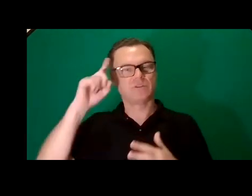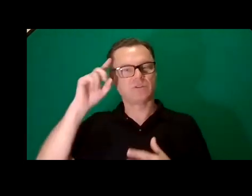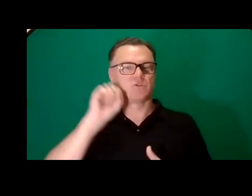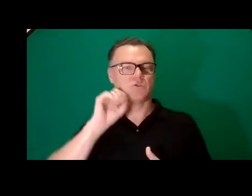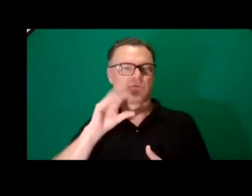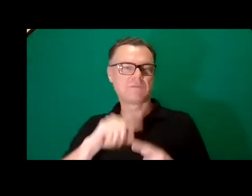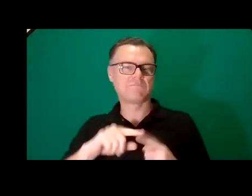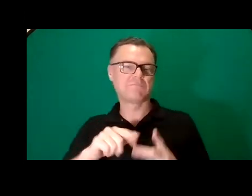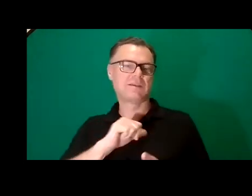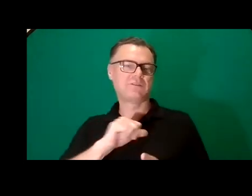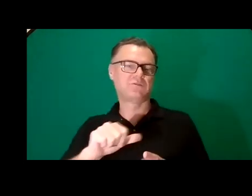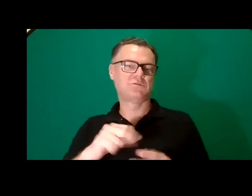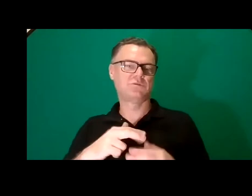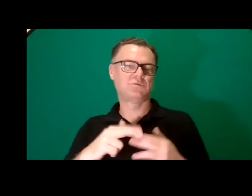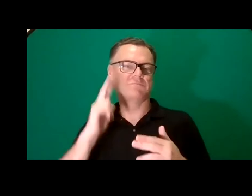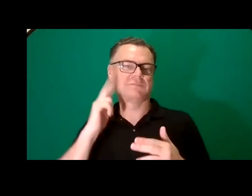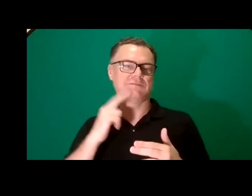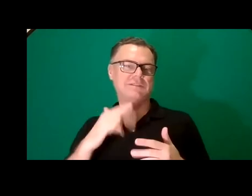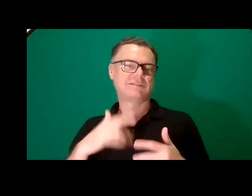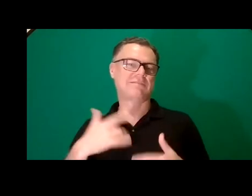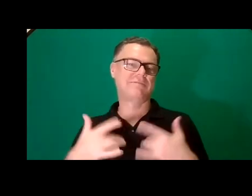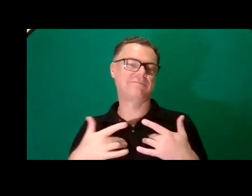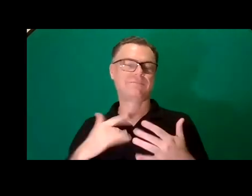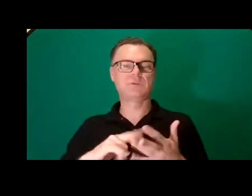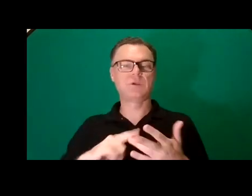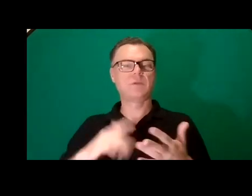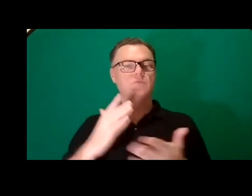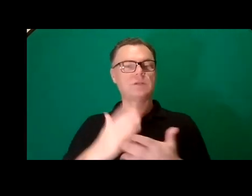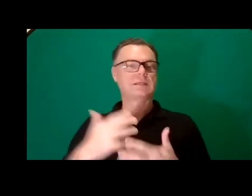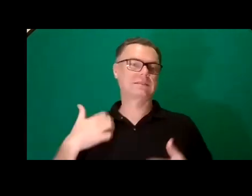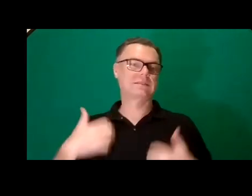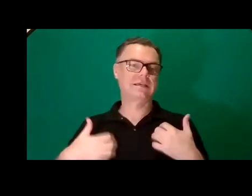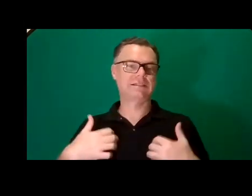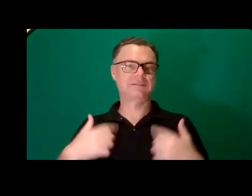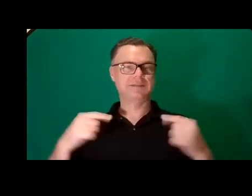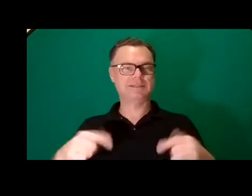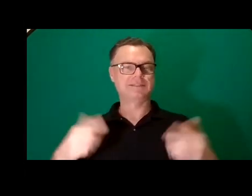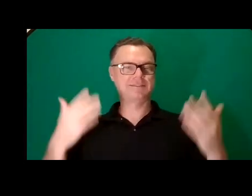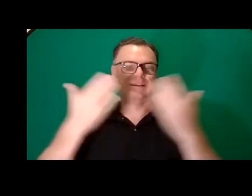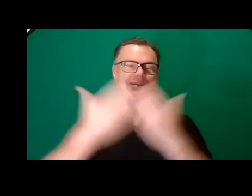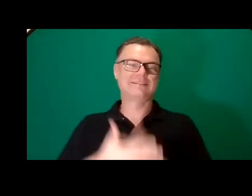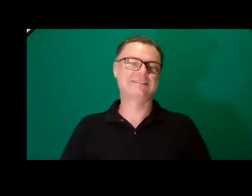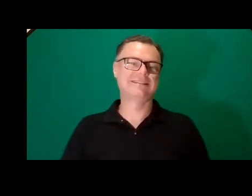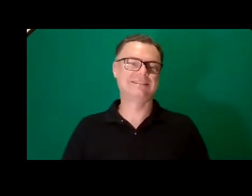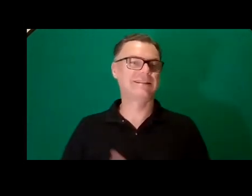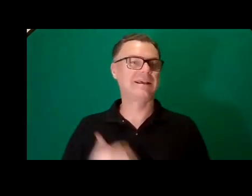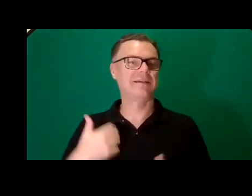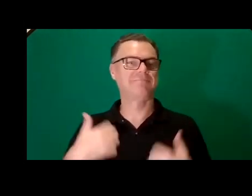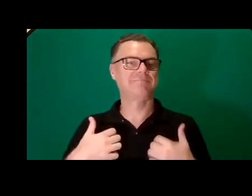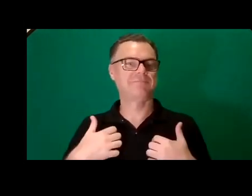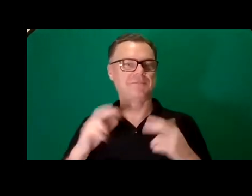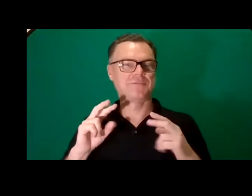towards it, so I'm really really excited to be here and I'm looking forward to the asking